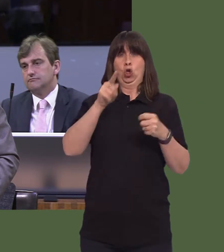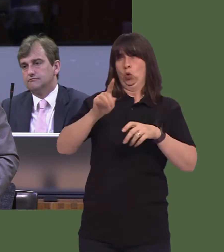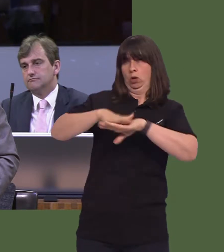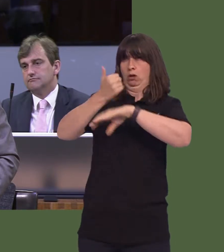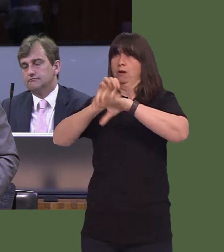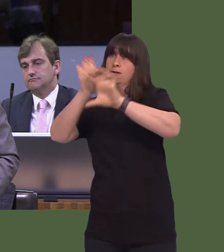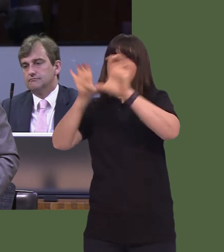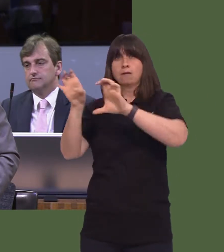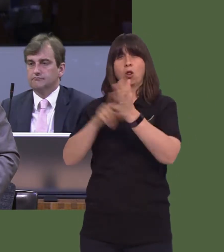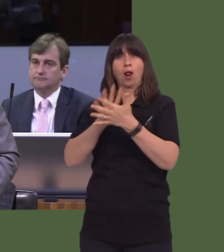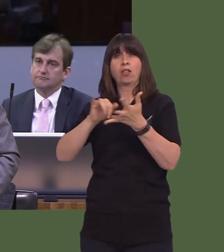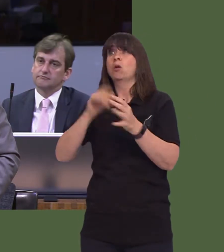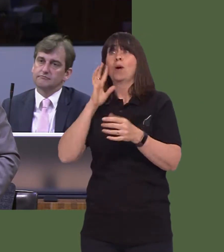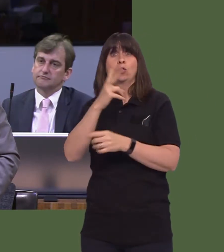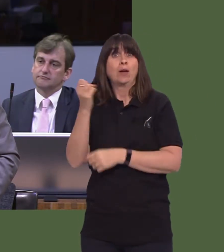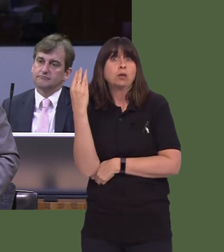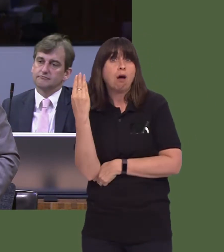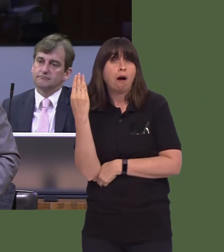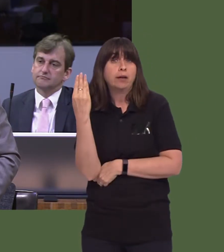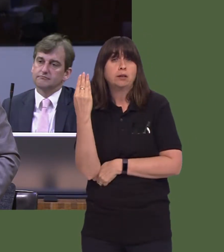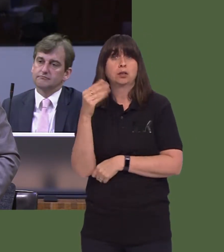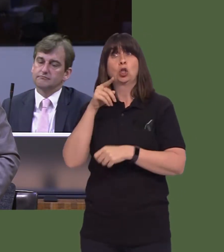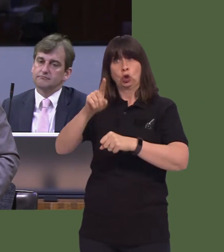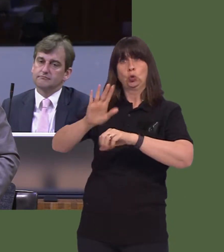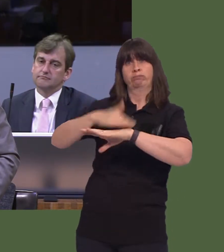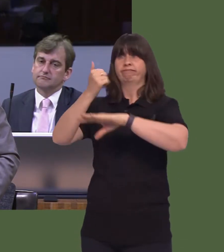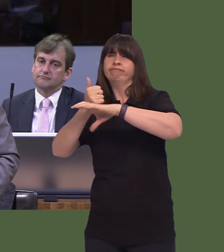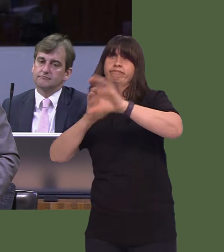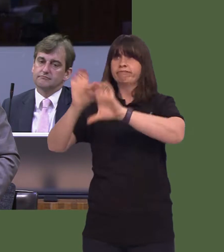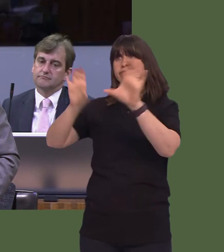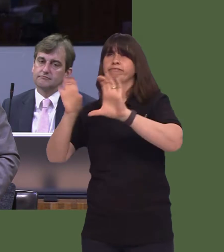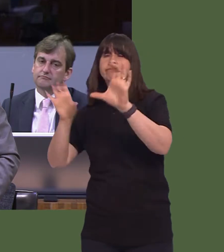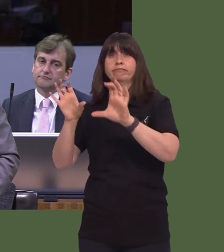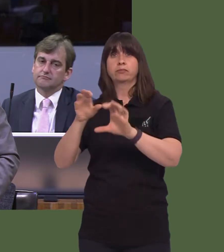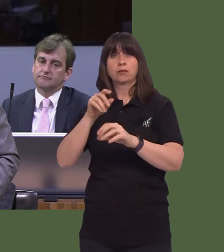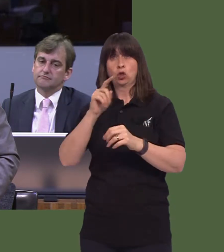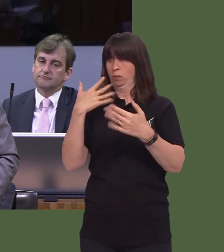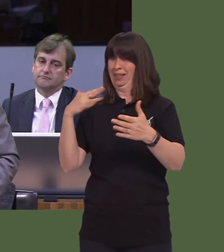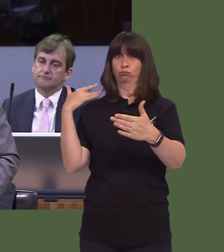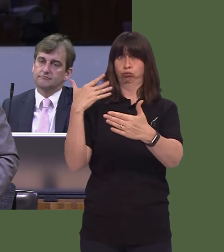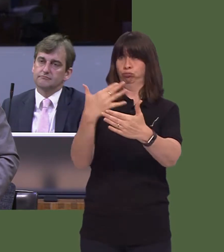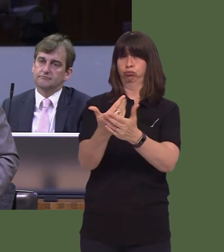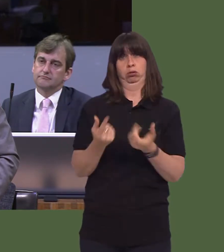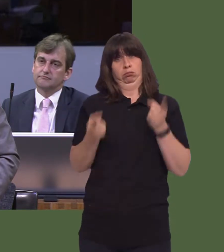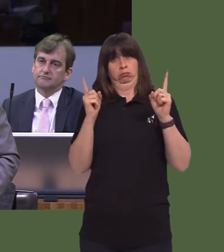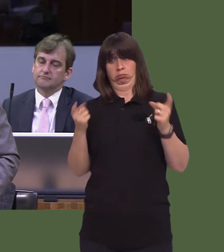in 2009 a possibility, and you've been First Minister for the duration of that health board's existence up in north Wales.